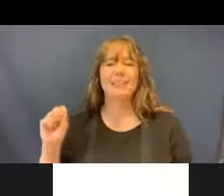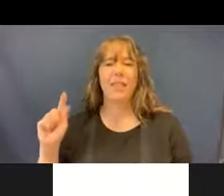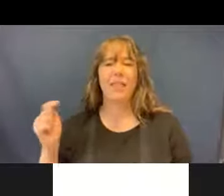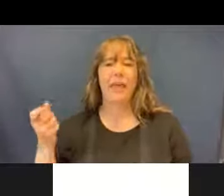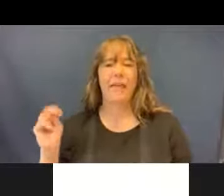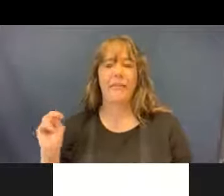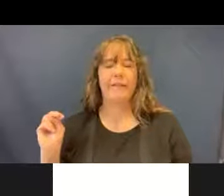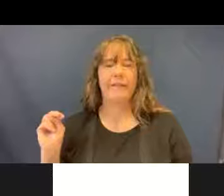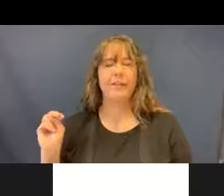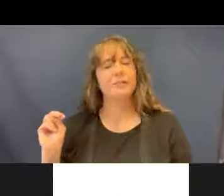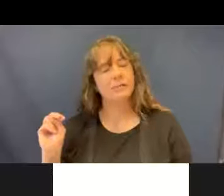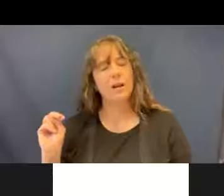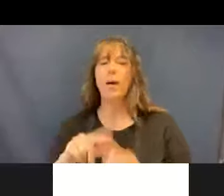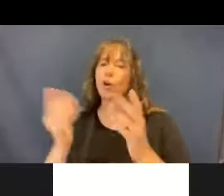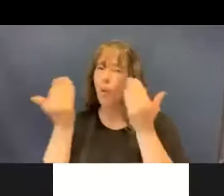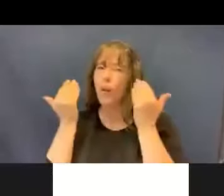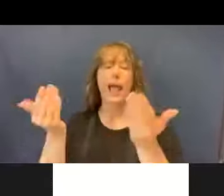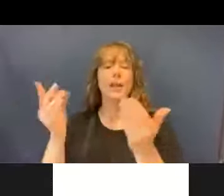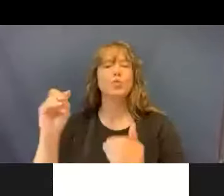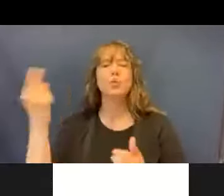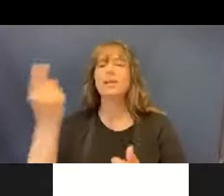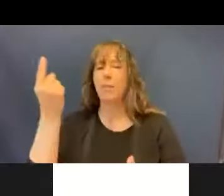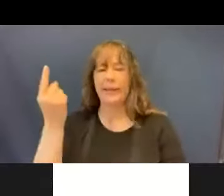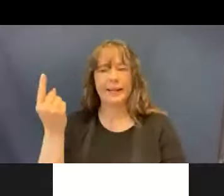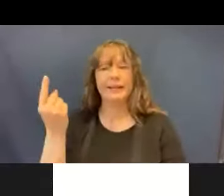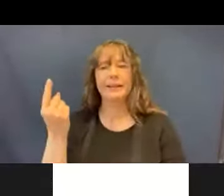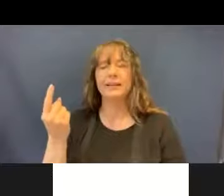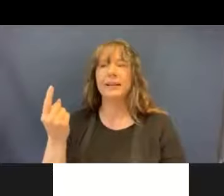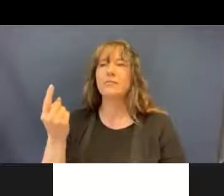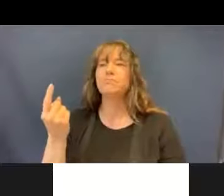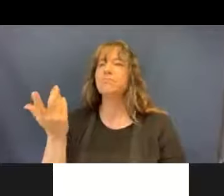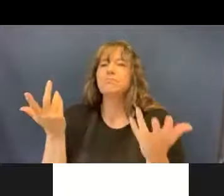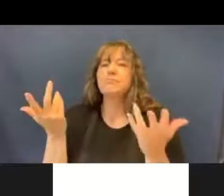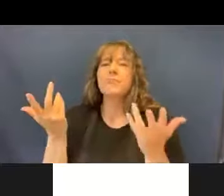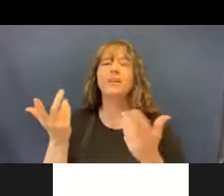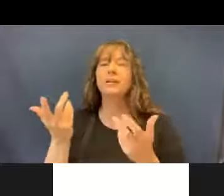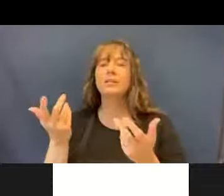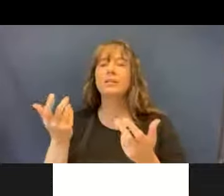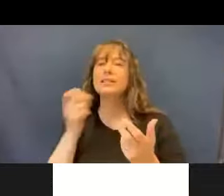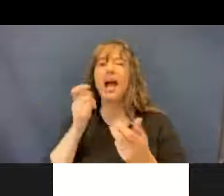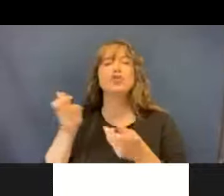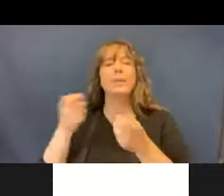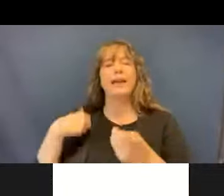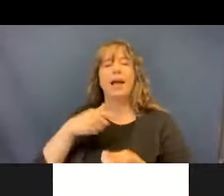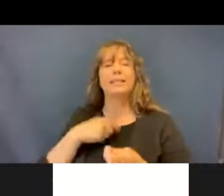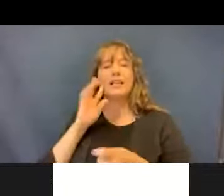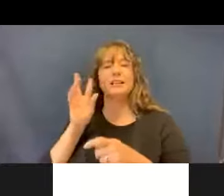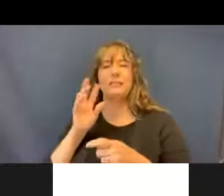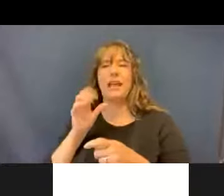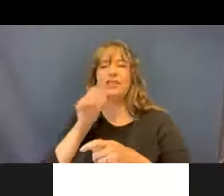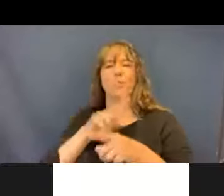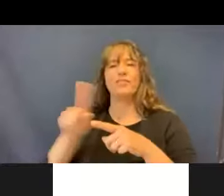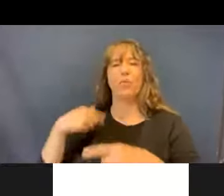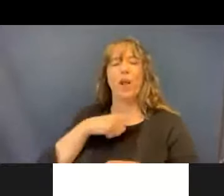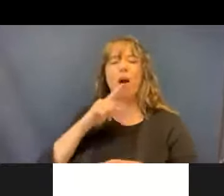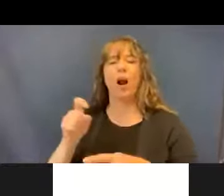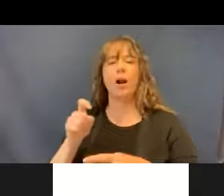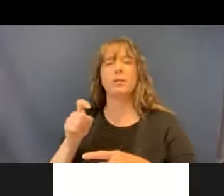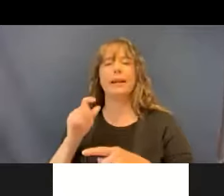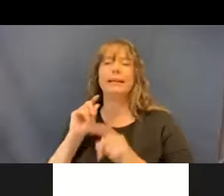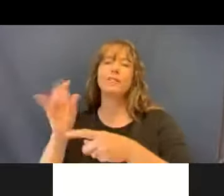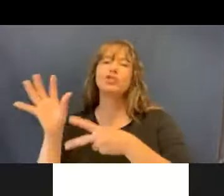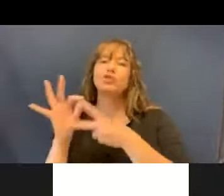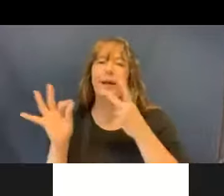something rather than treating us as the professionals that we are and giving us the choice, assuming